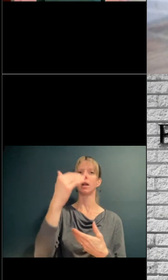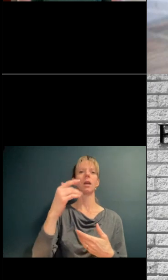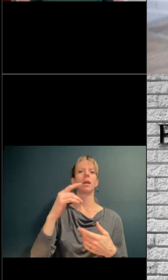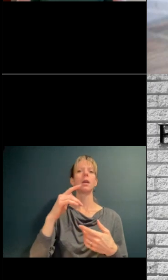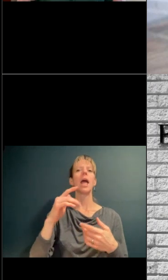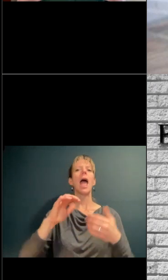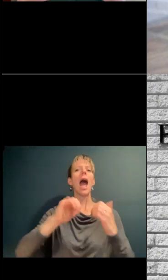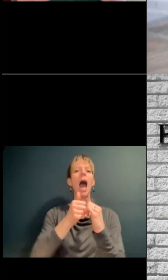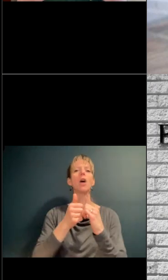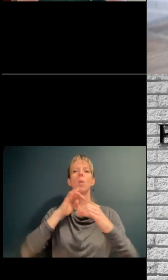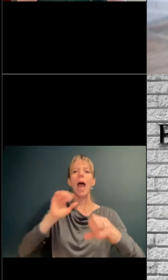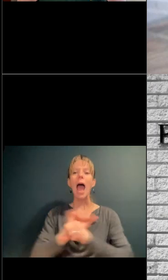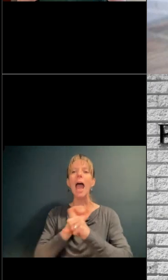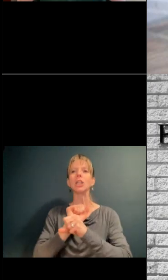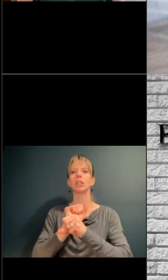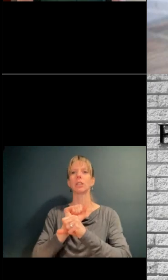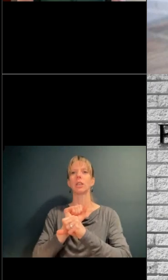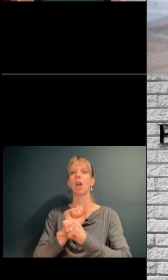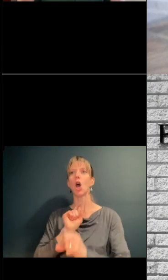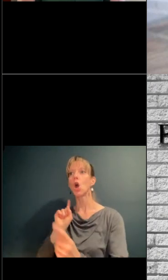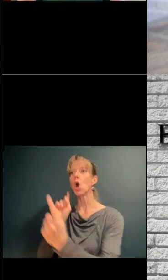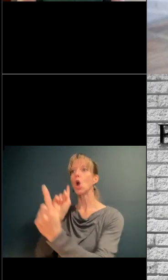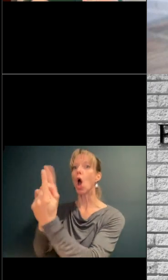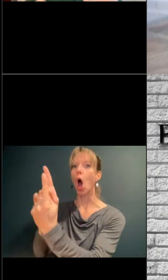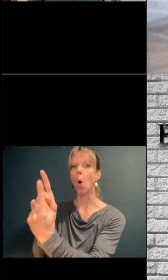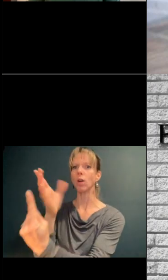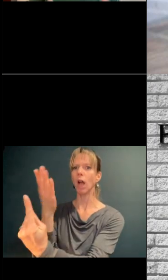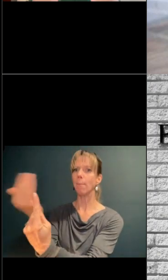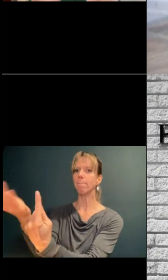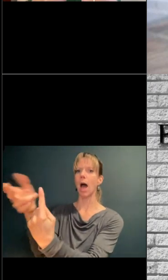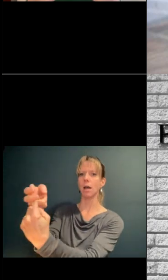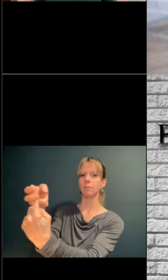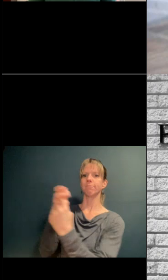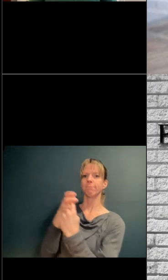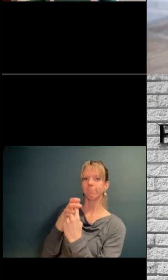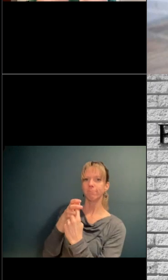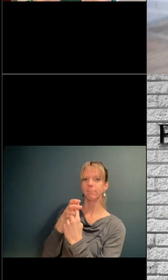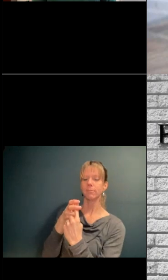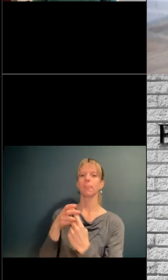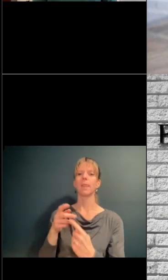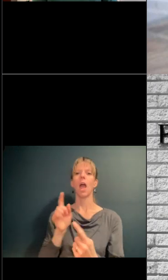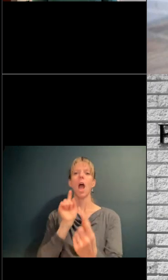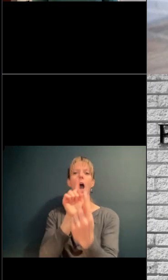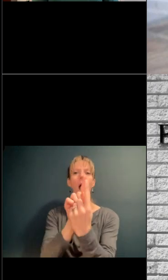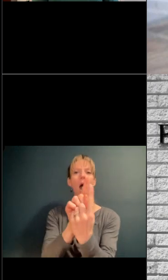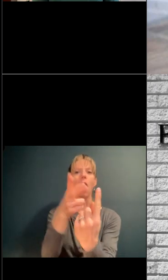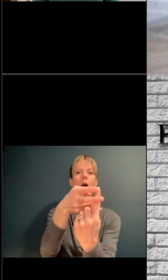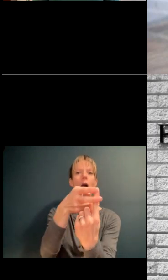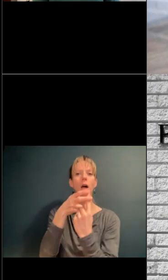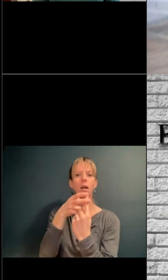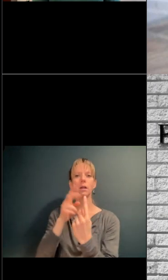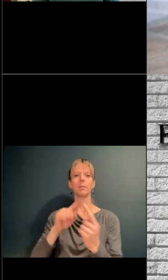To actually start not just announce their welcome but invite people to demonstrate the welcome.